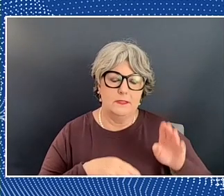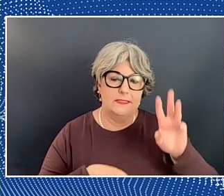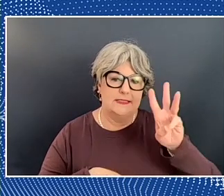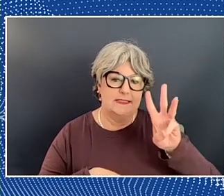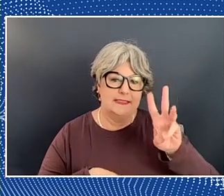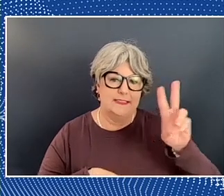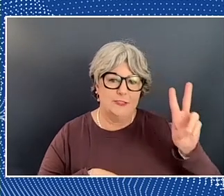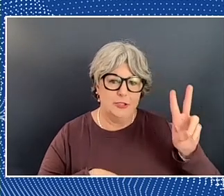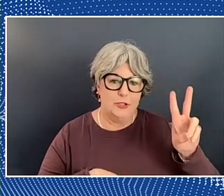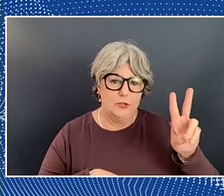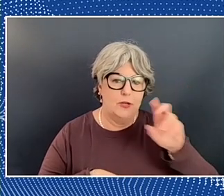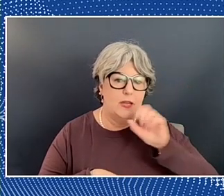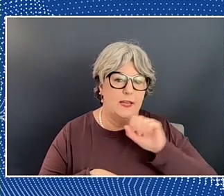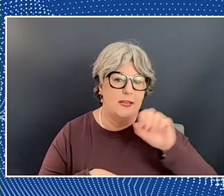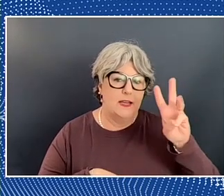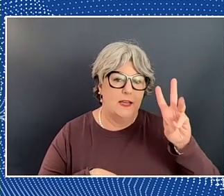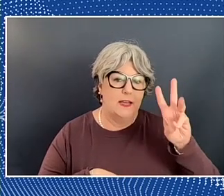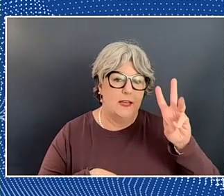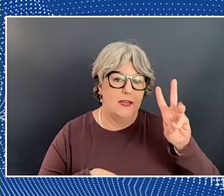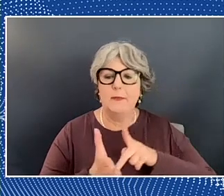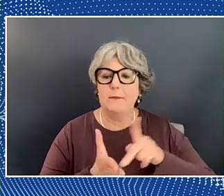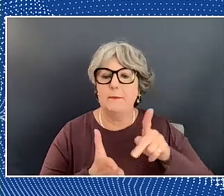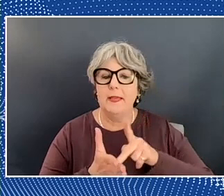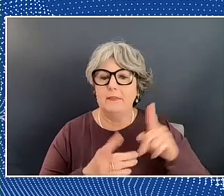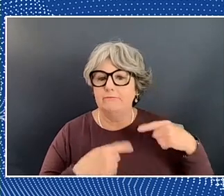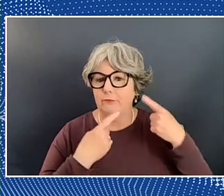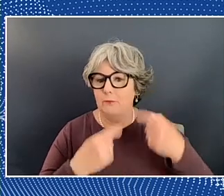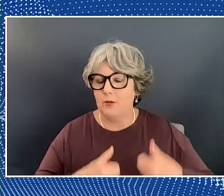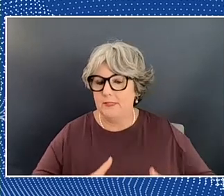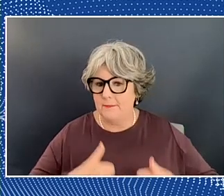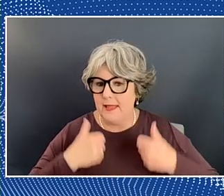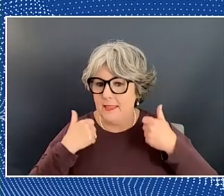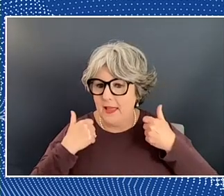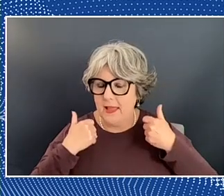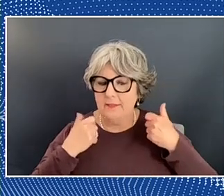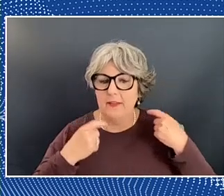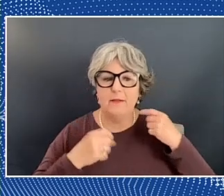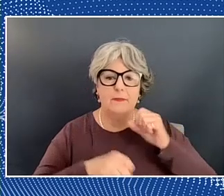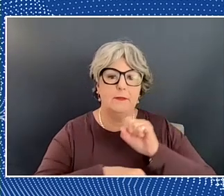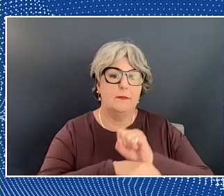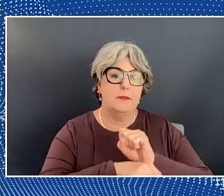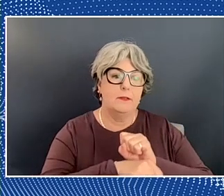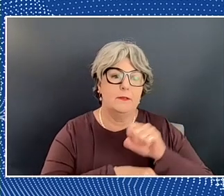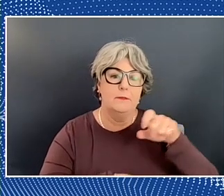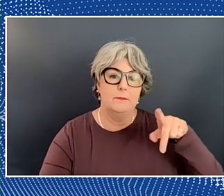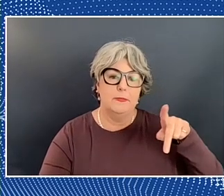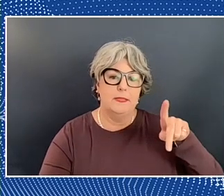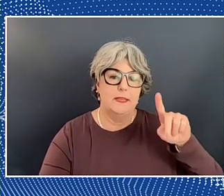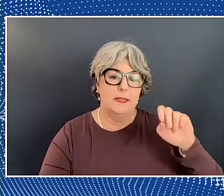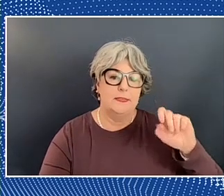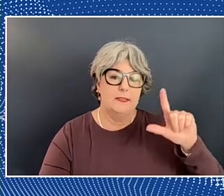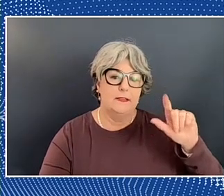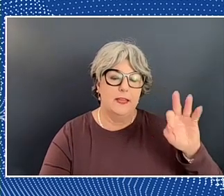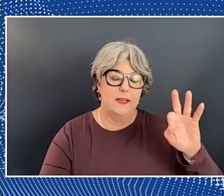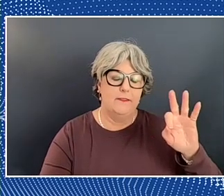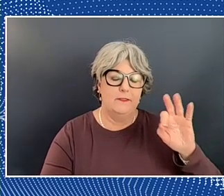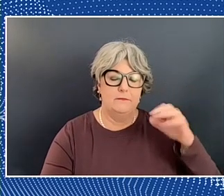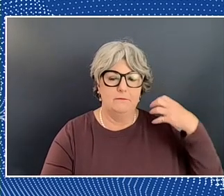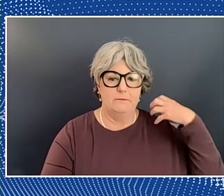have been making student loan payments for most of my life. I have been employed by PSLF-eligible employer for almost 20 years.